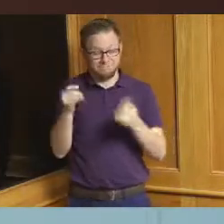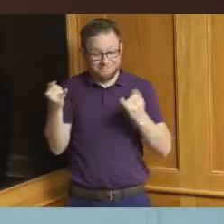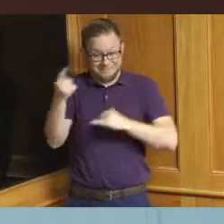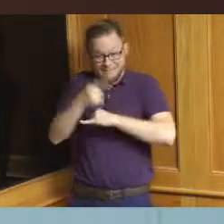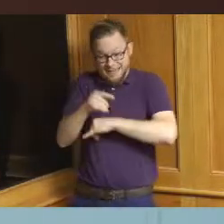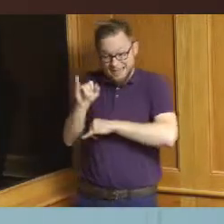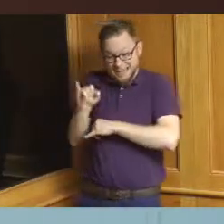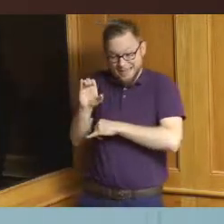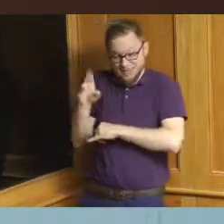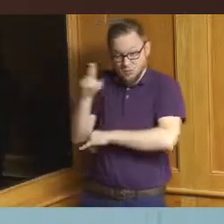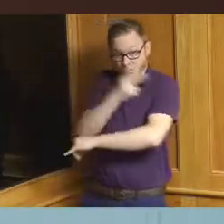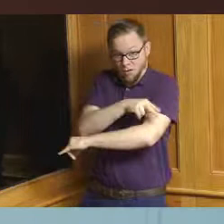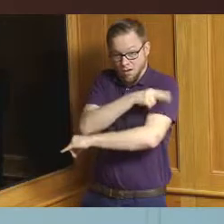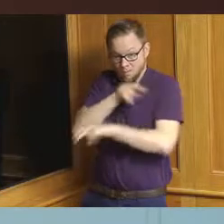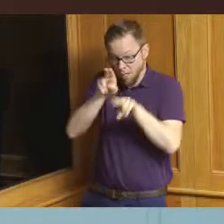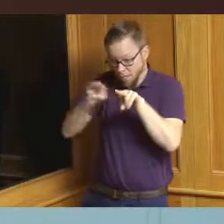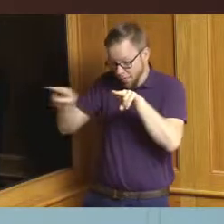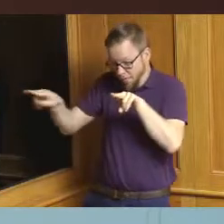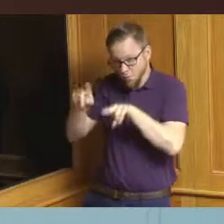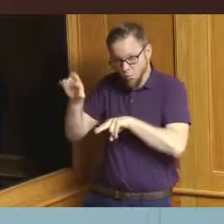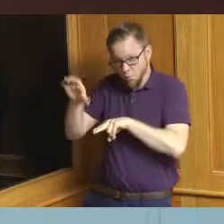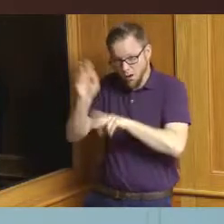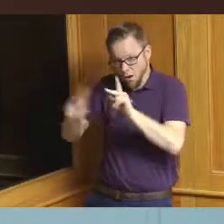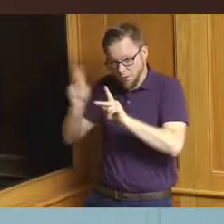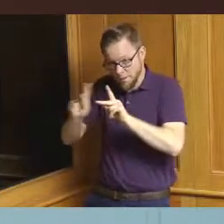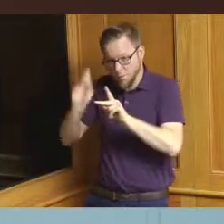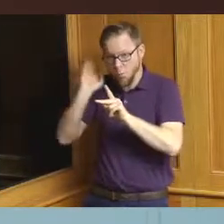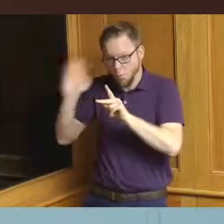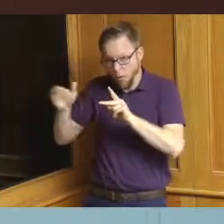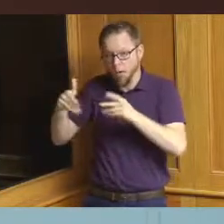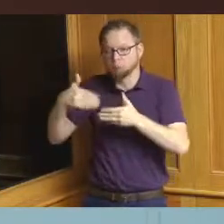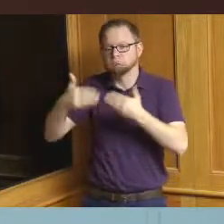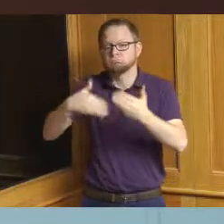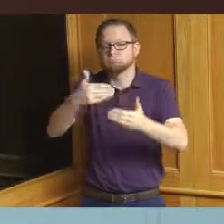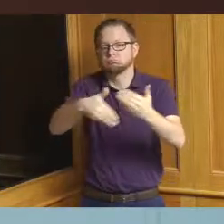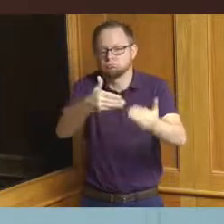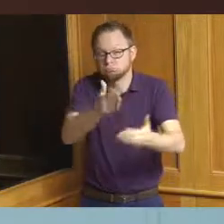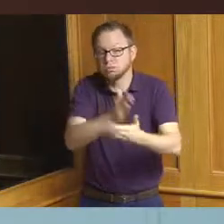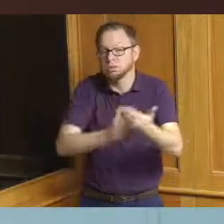take a little while for for those to translate into outcomes so some will get better and about